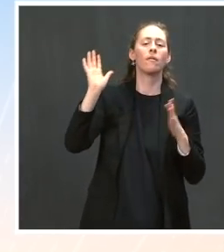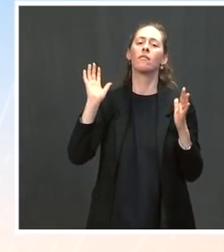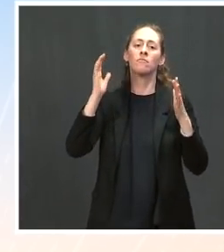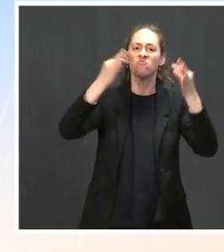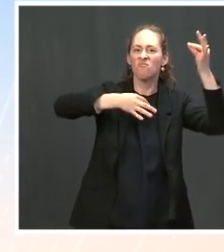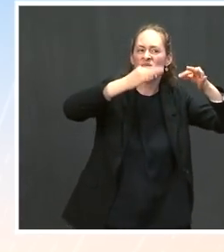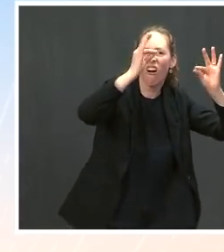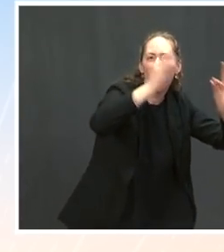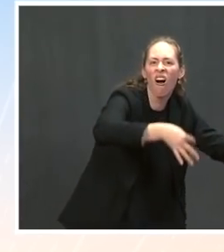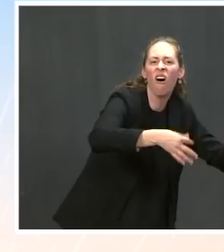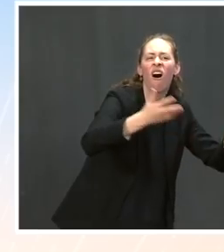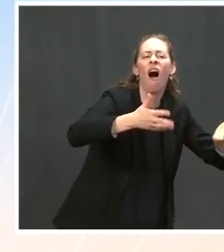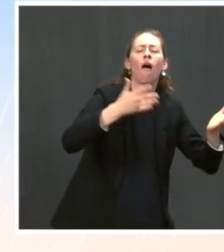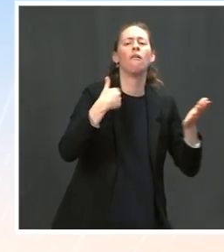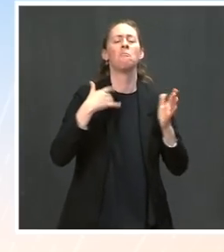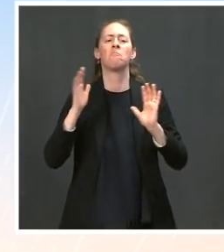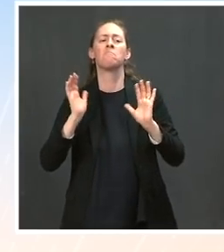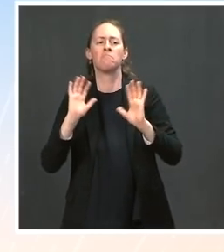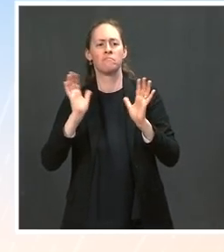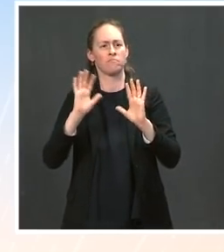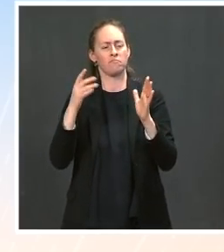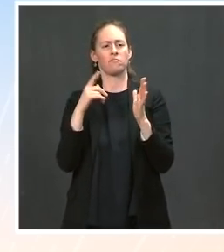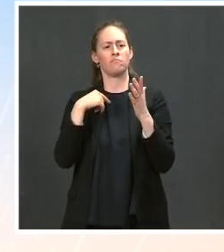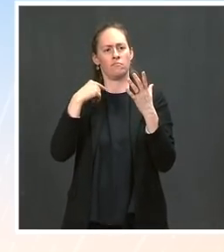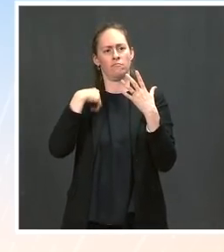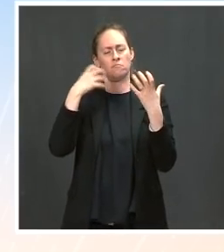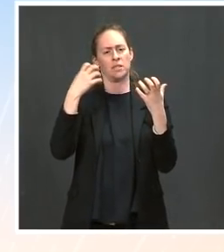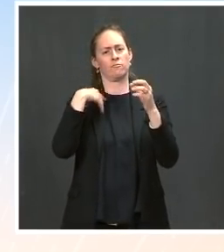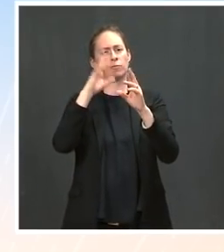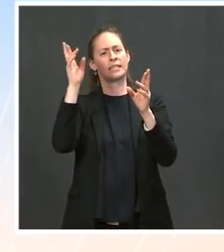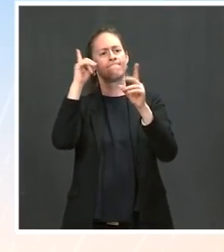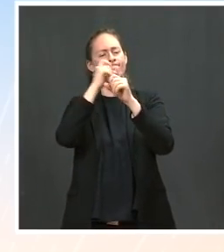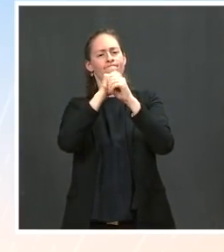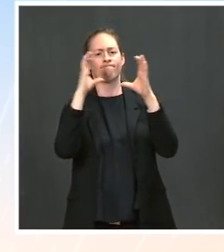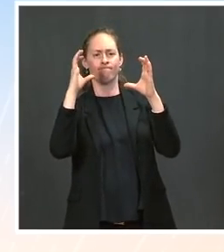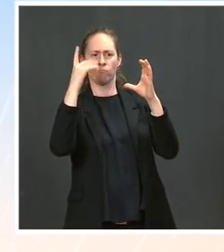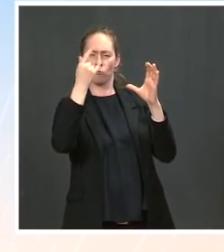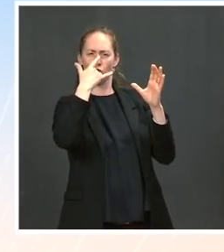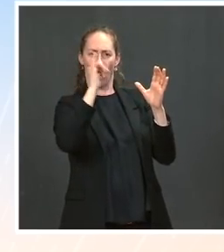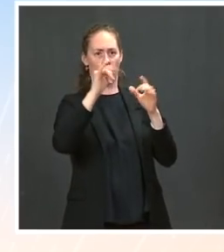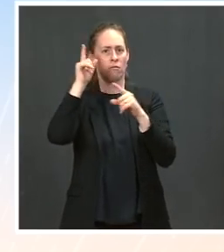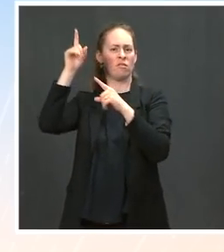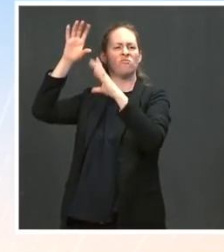I'm just attempting to set an expectation about that -- that we'll decide what's appropriate